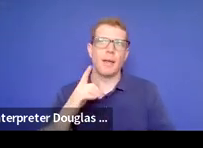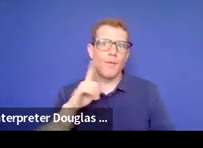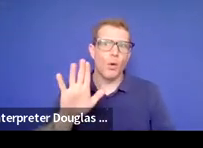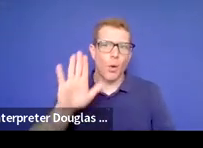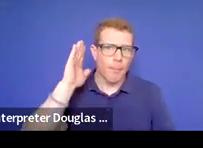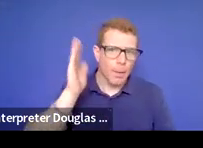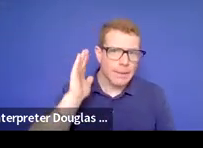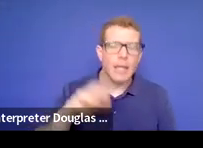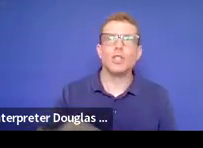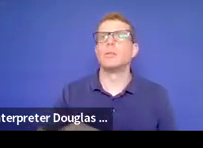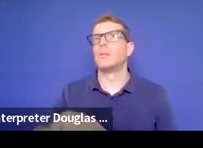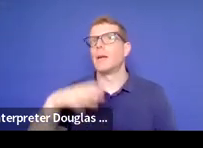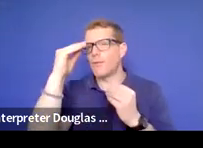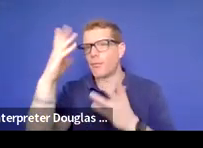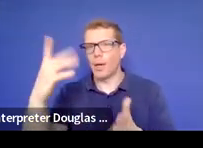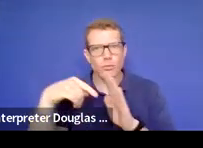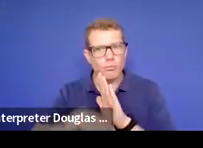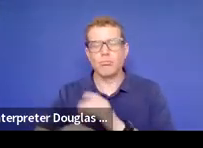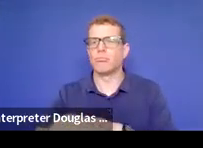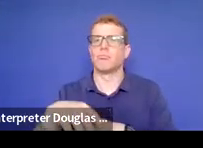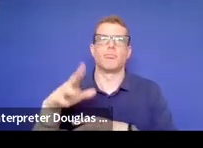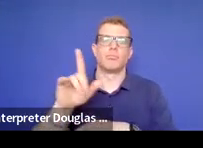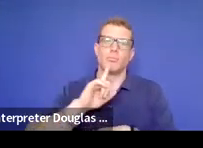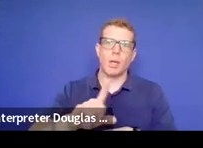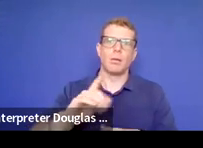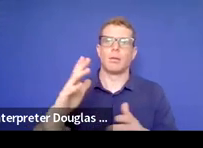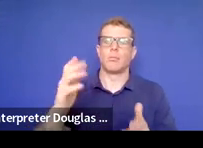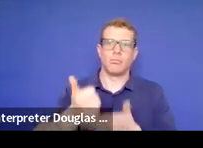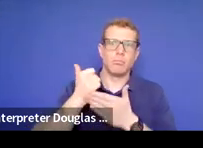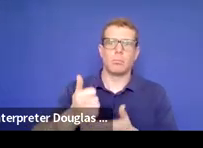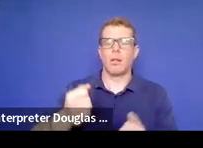How very informative and lightning it is we have Mary Jacob, who's with the family.